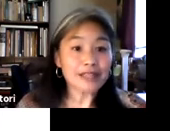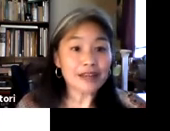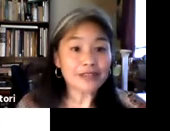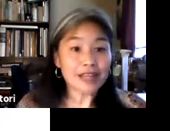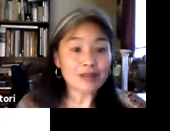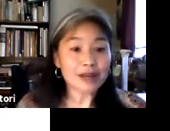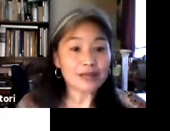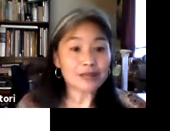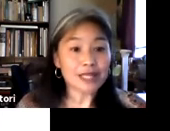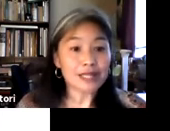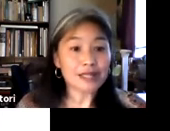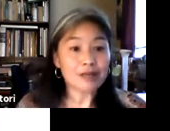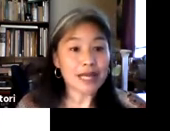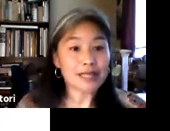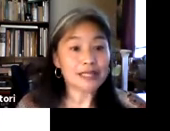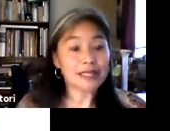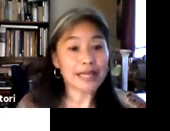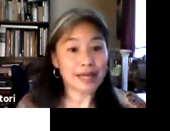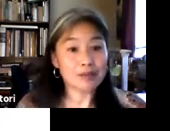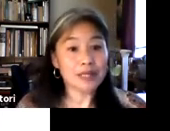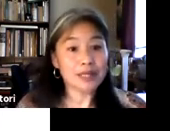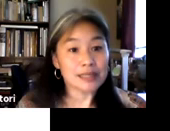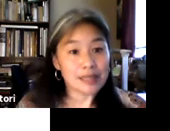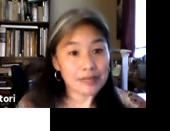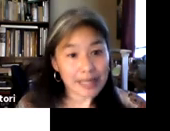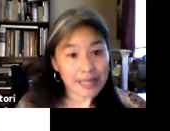selling it for $10 to somebody just because he needed to get